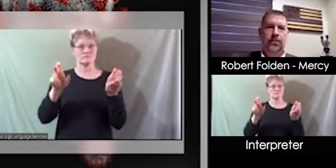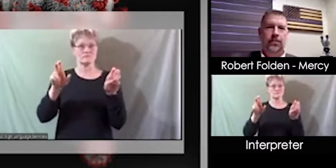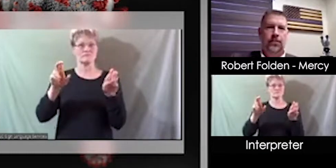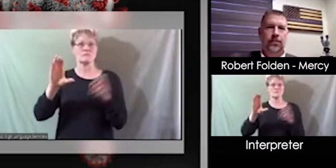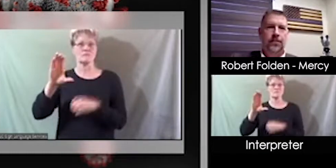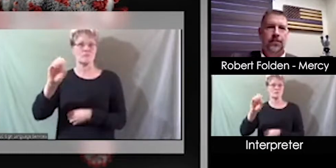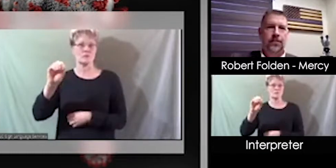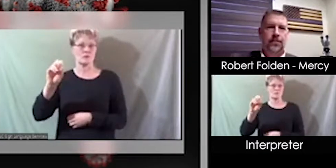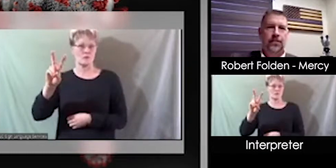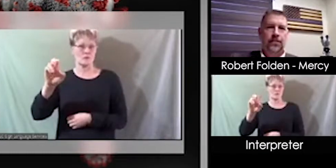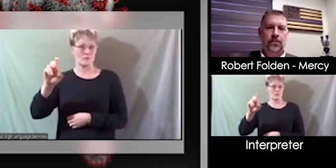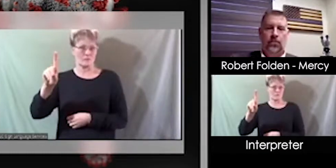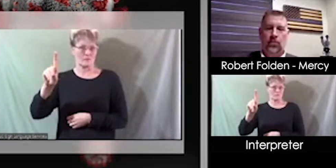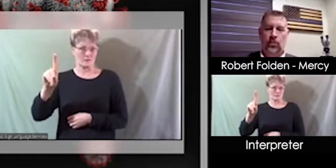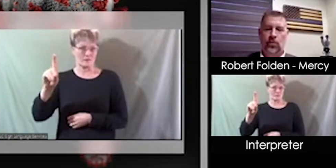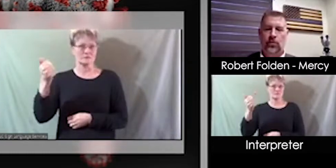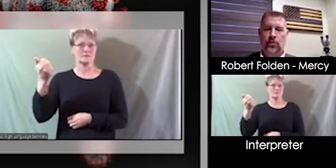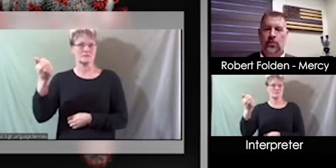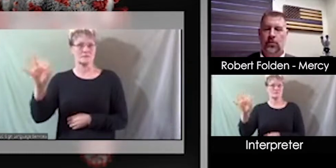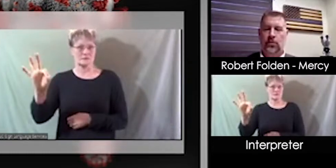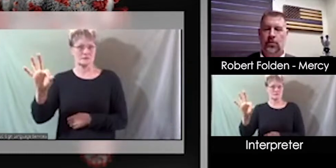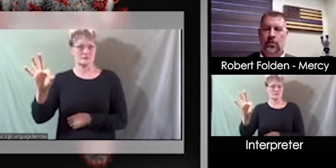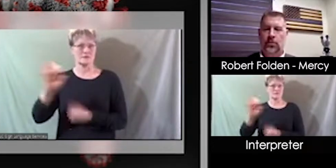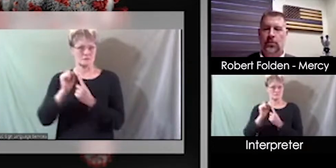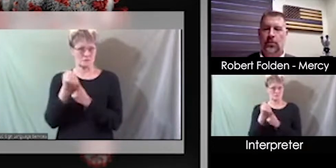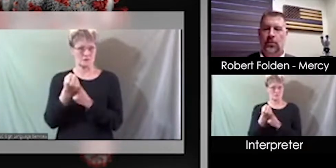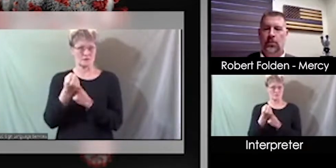I'm Kerri Shuette from the Health and Human Services Agency